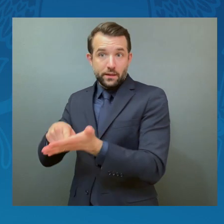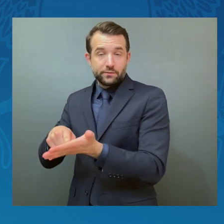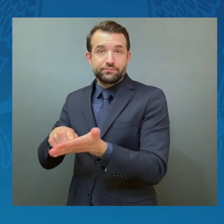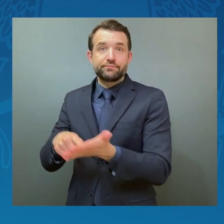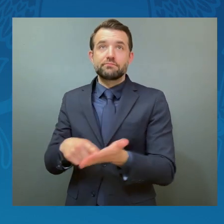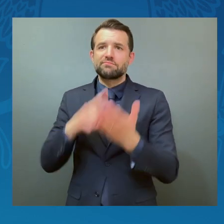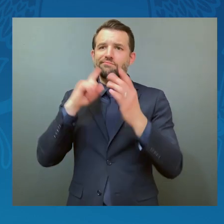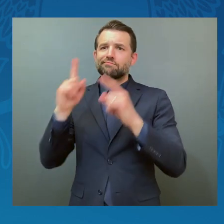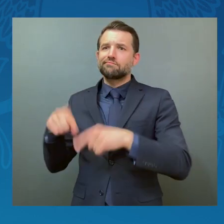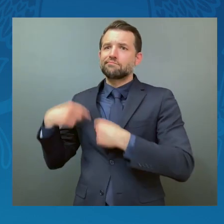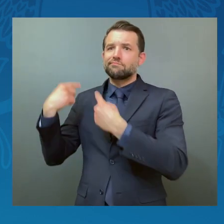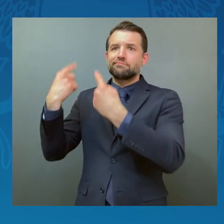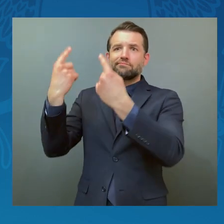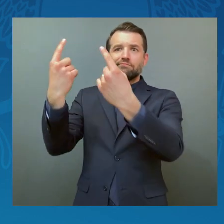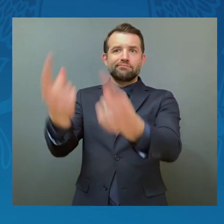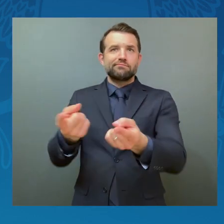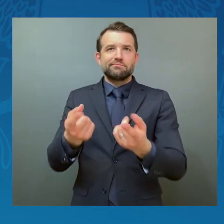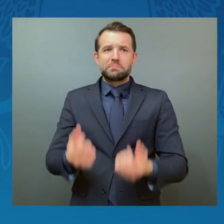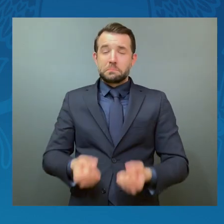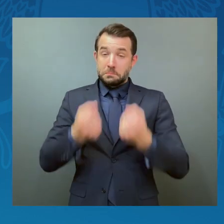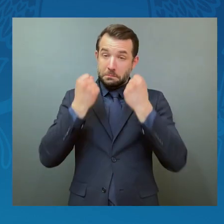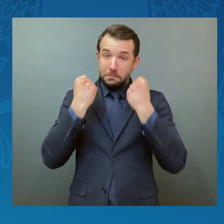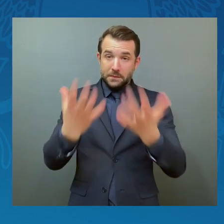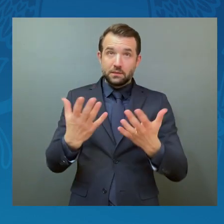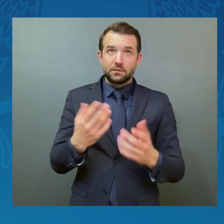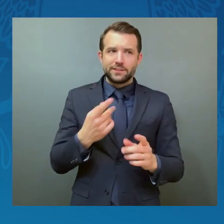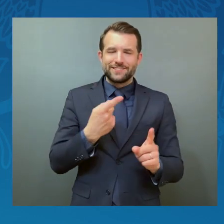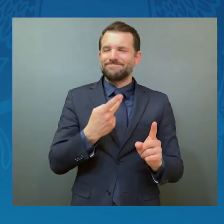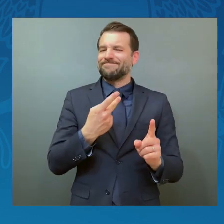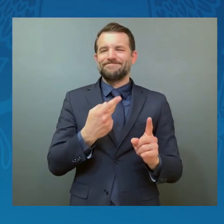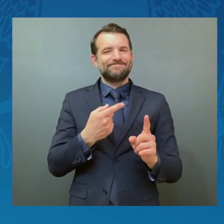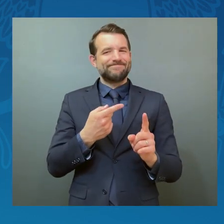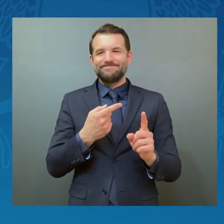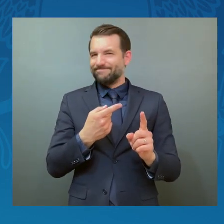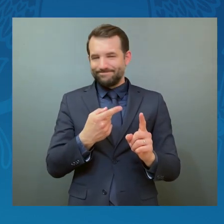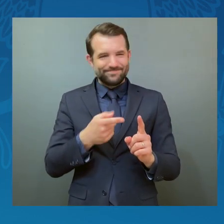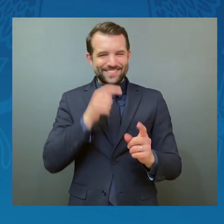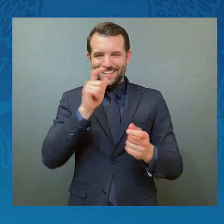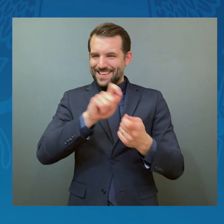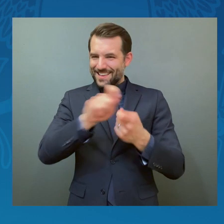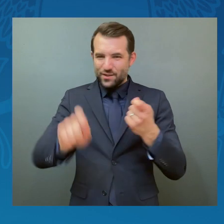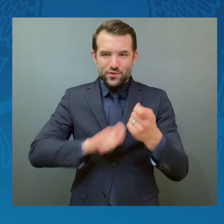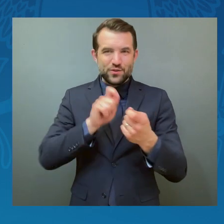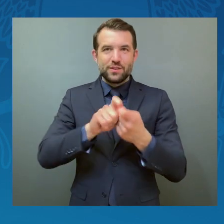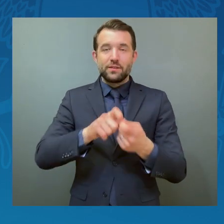entities have used less predictive factors like medical debt, which have turned away borrowers